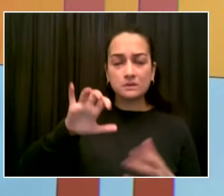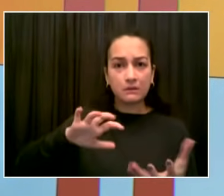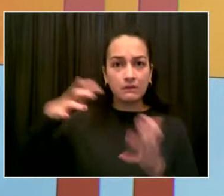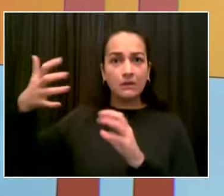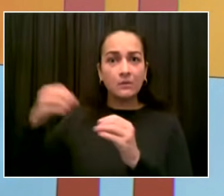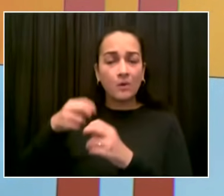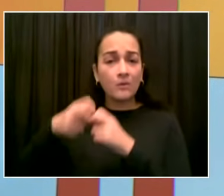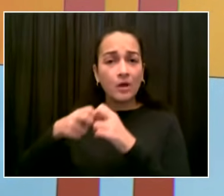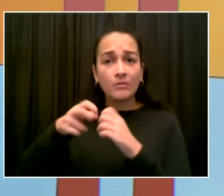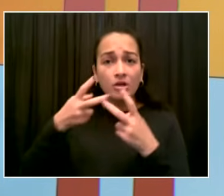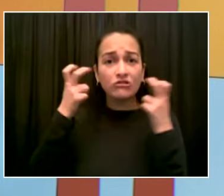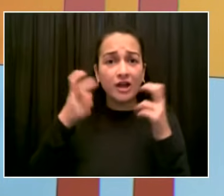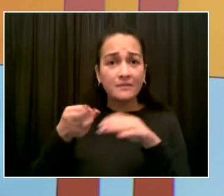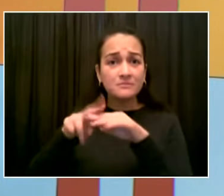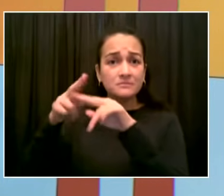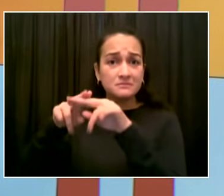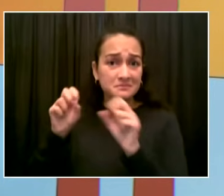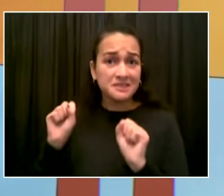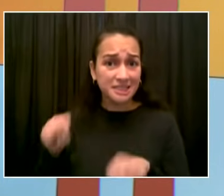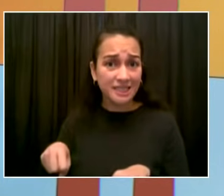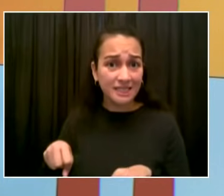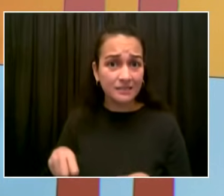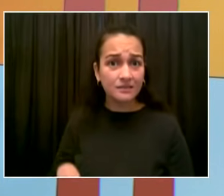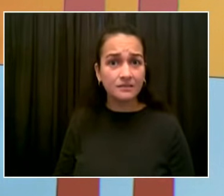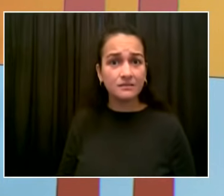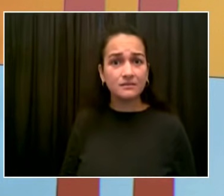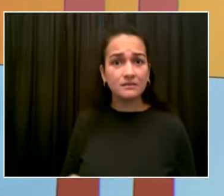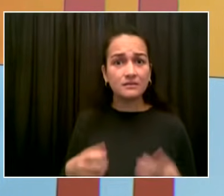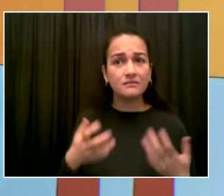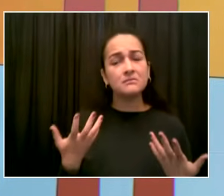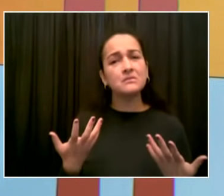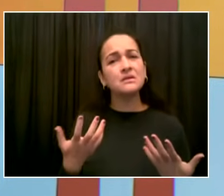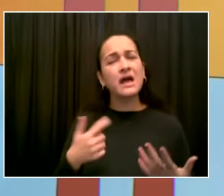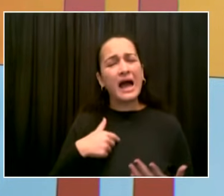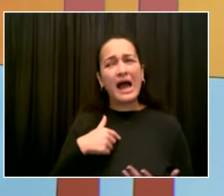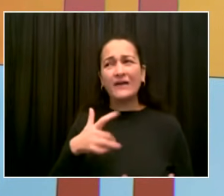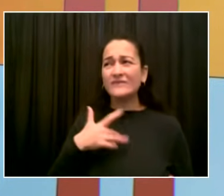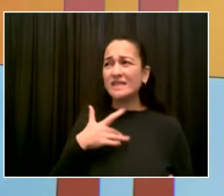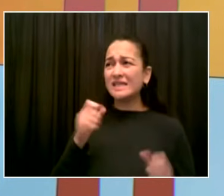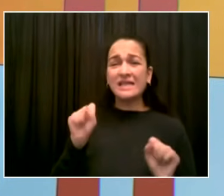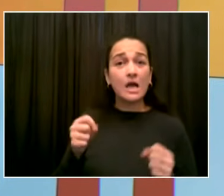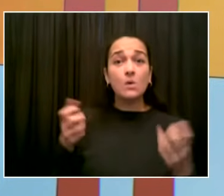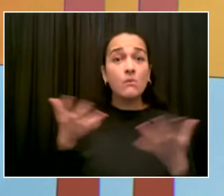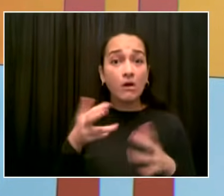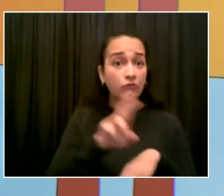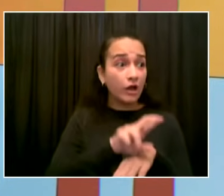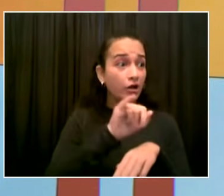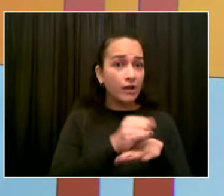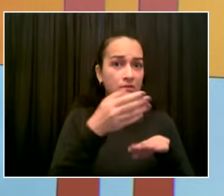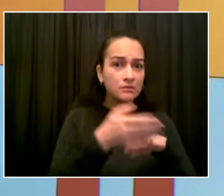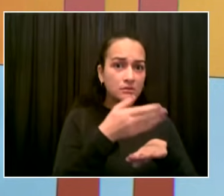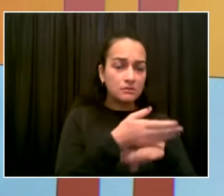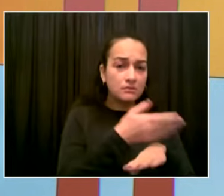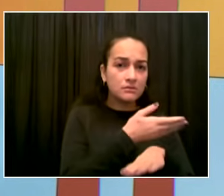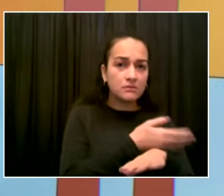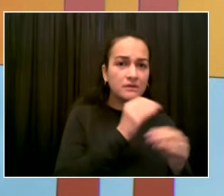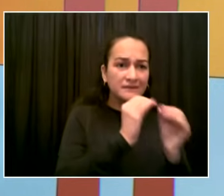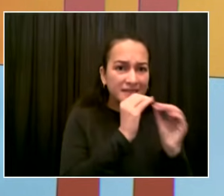UBPLIC SAFETY IN THIS CITY WITH A PROFOUND■ç NEED TO IMPROV E CONDITIONS AT RIKERS. WE CAN DO BOTH THSOE THINGS THE RIGHT WAY.